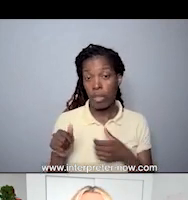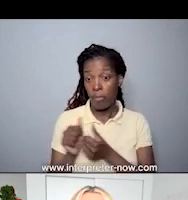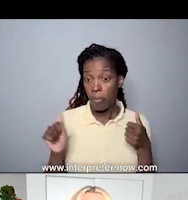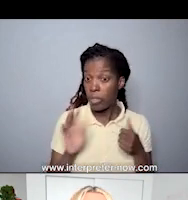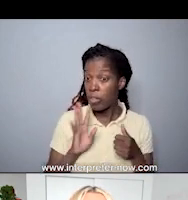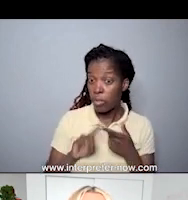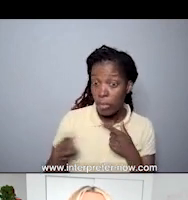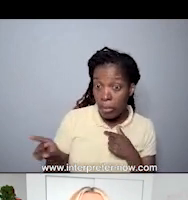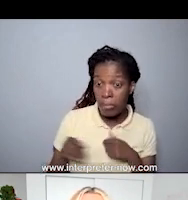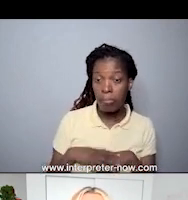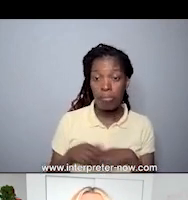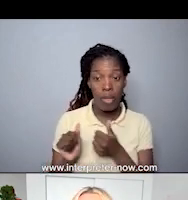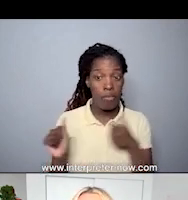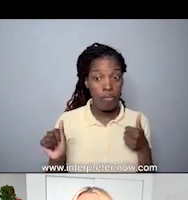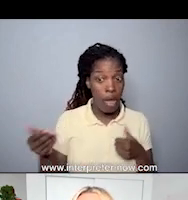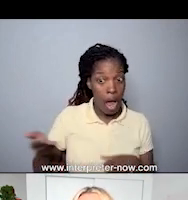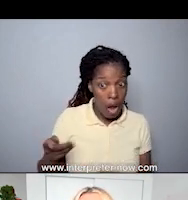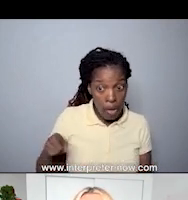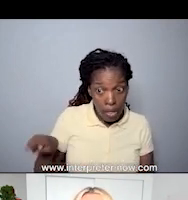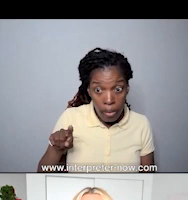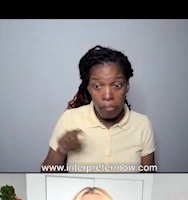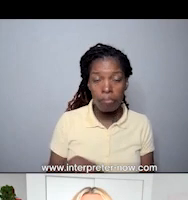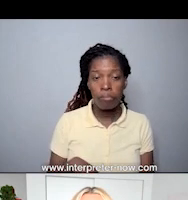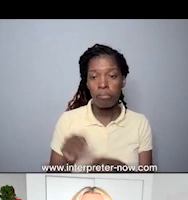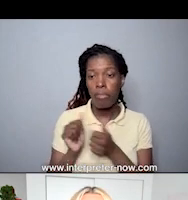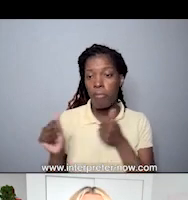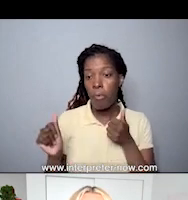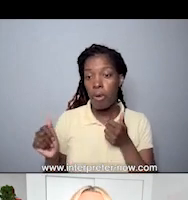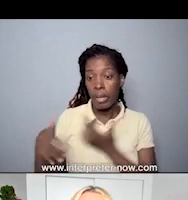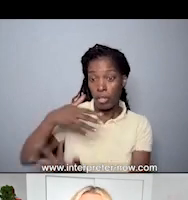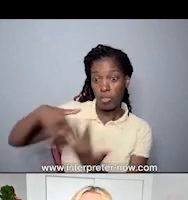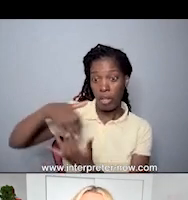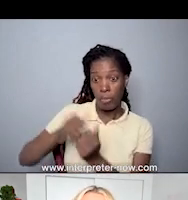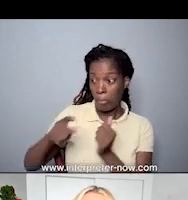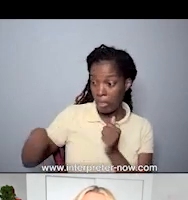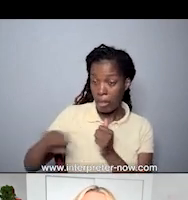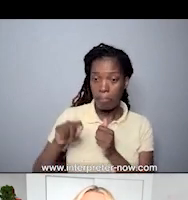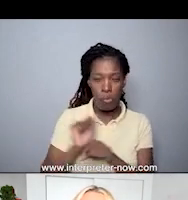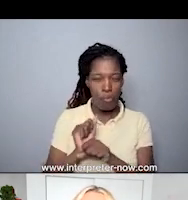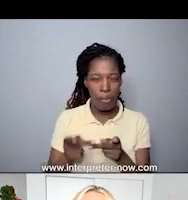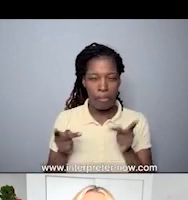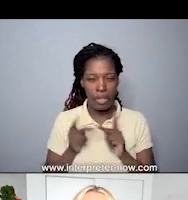We can avoid talking with them, we can avoid hiring them, we can avoid interacting with them in a workplace situation.